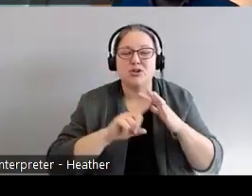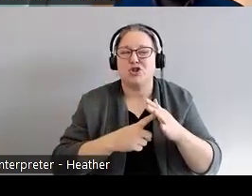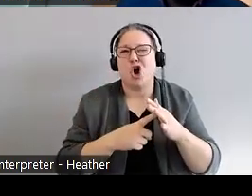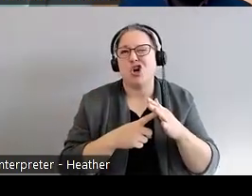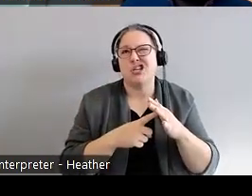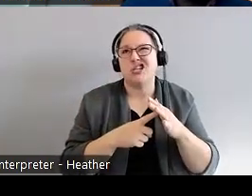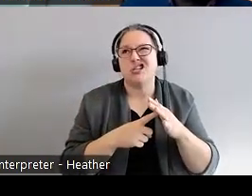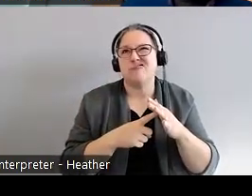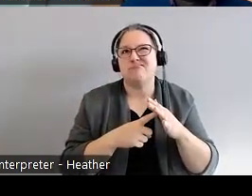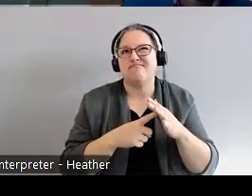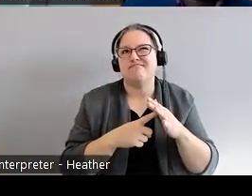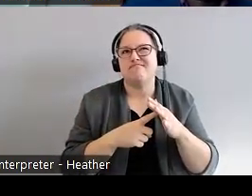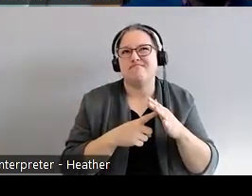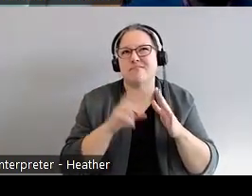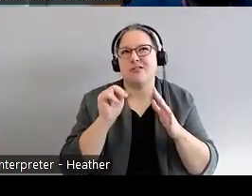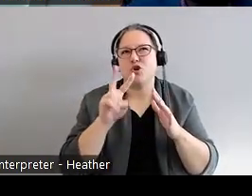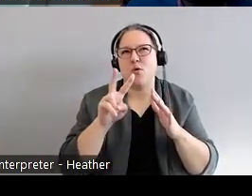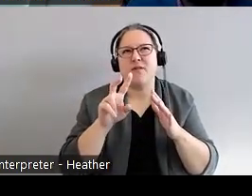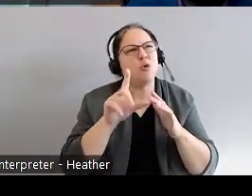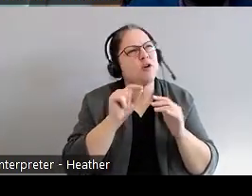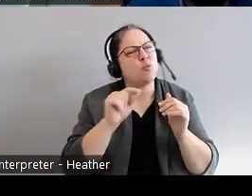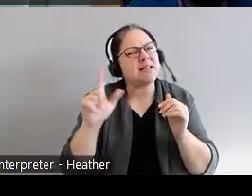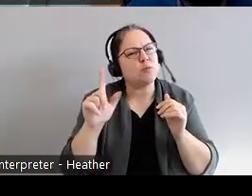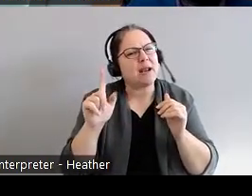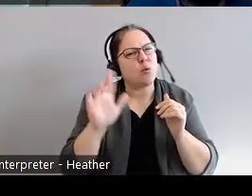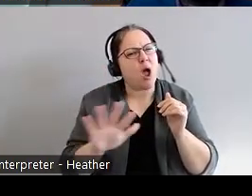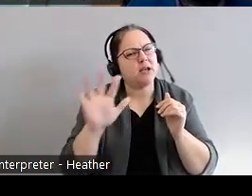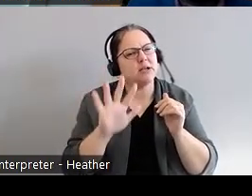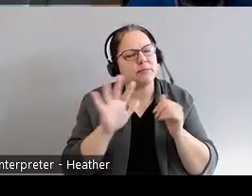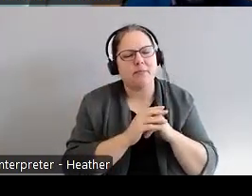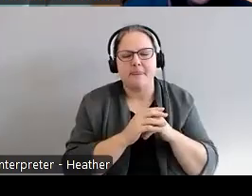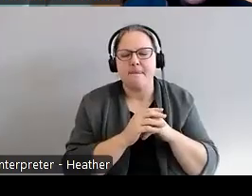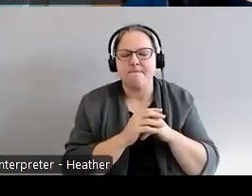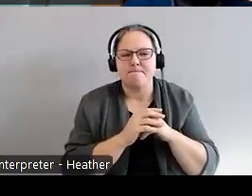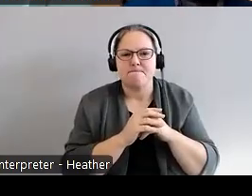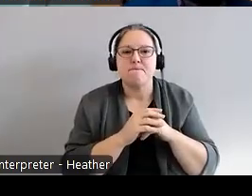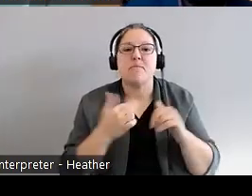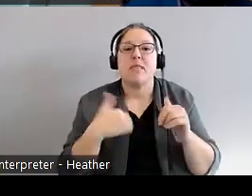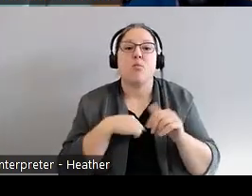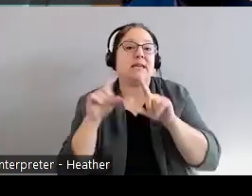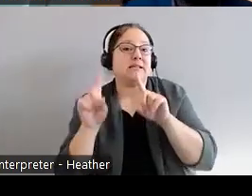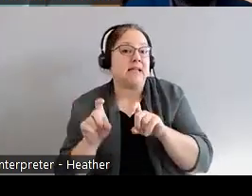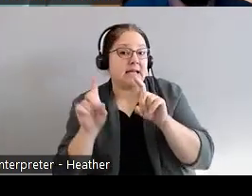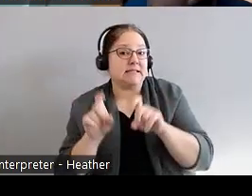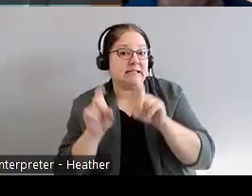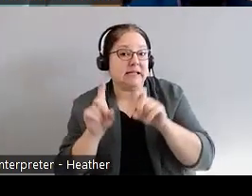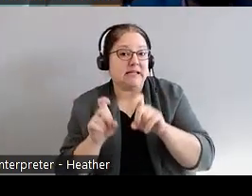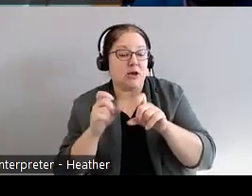um uh November 2021 uh when we uh we piloted it we created a unit called the psychiatric